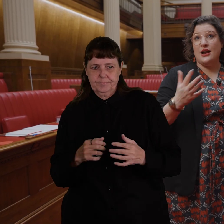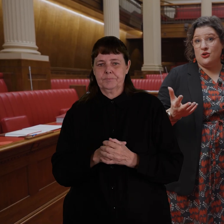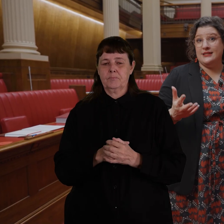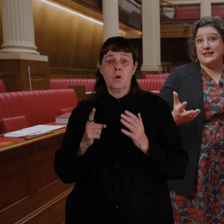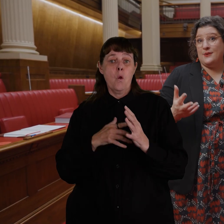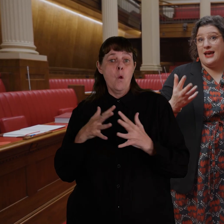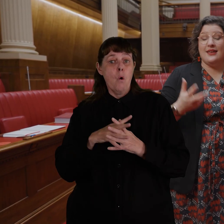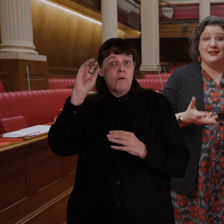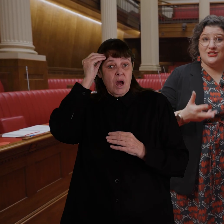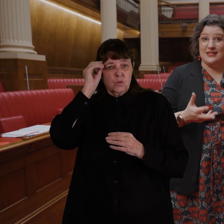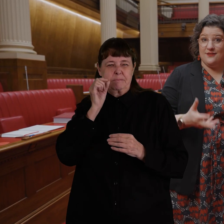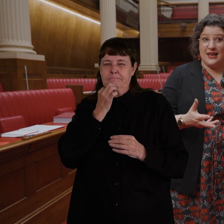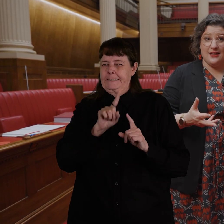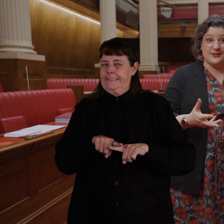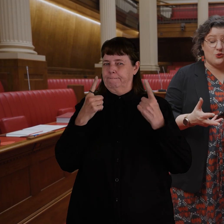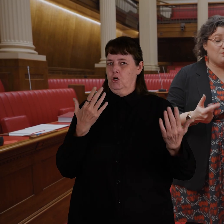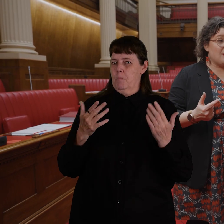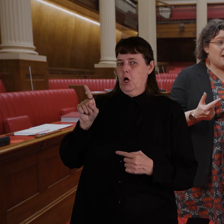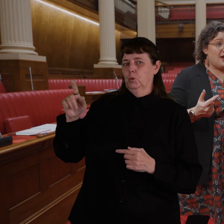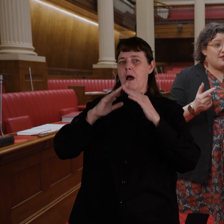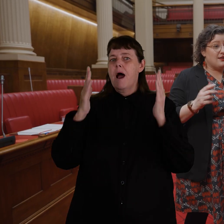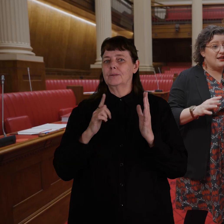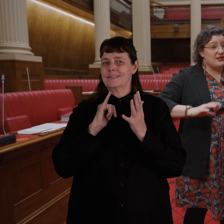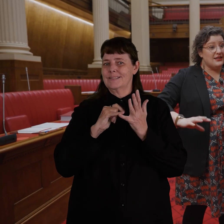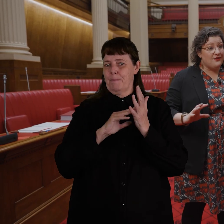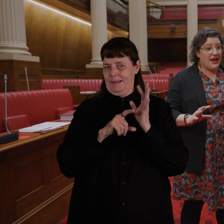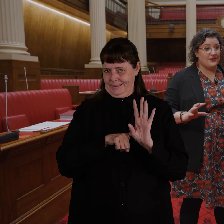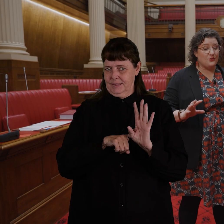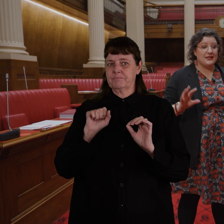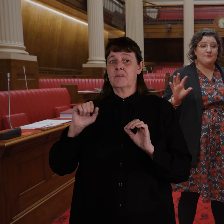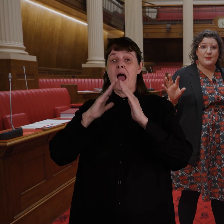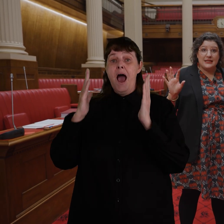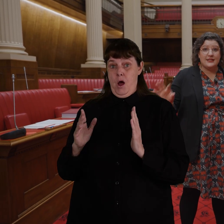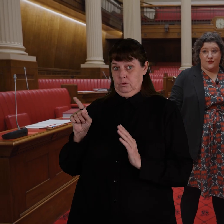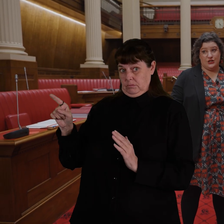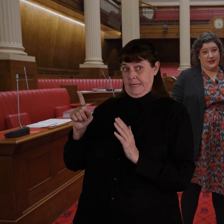at who sits where in the Legislative Council. The legislative Council is a bit different to